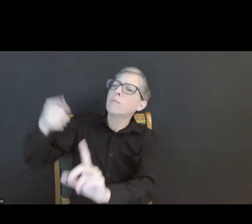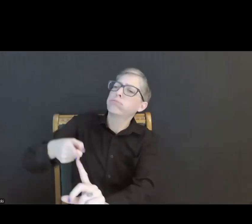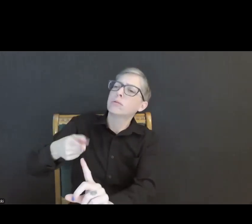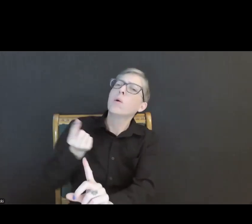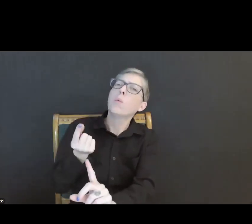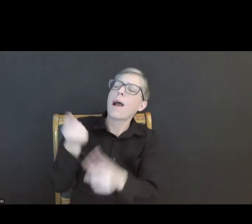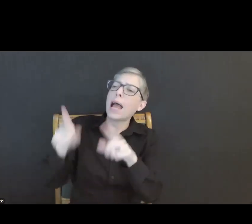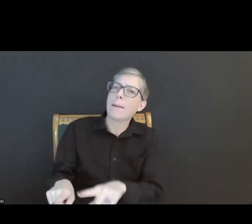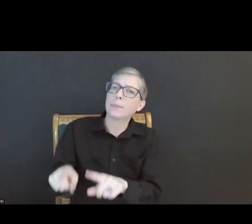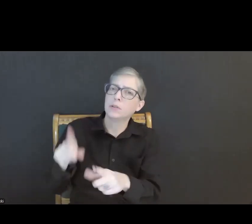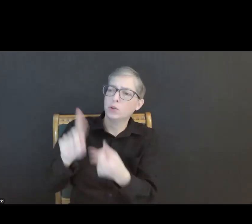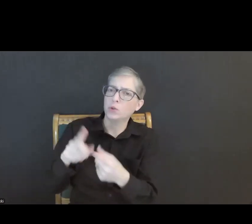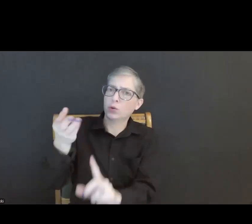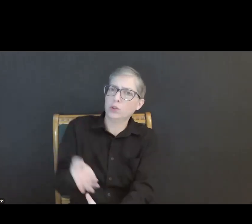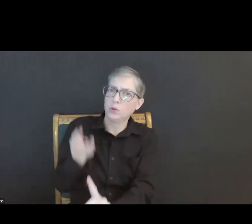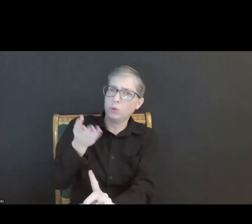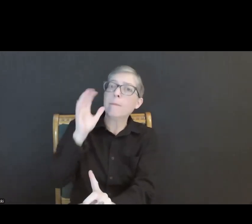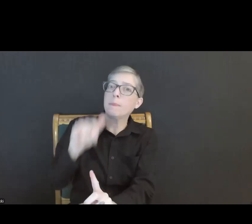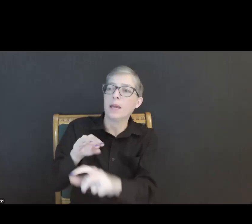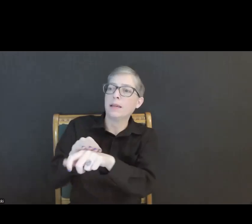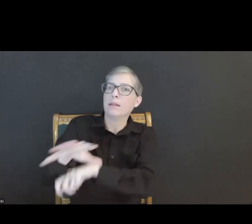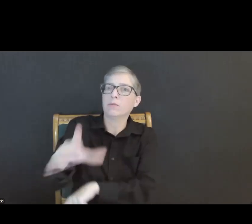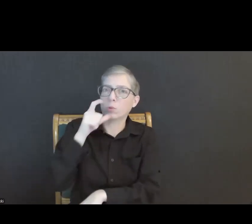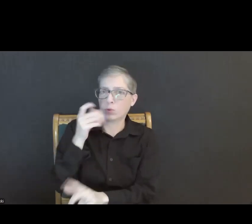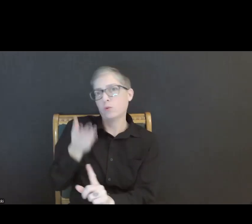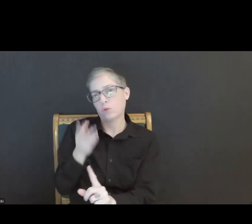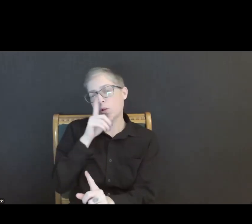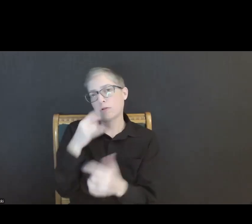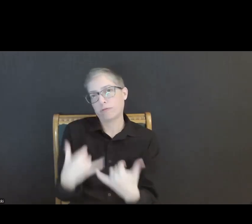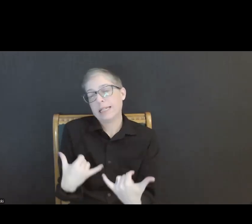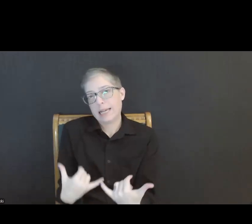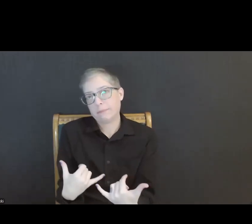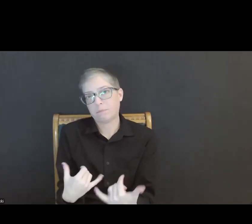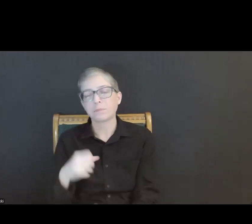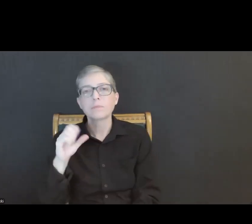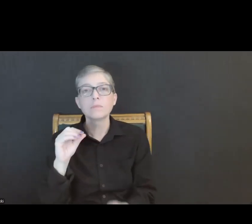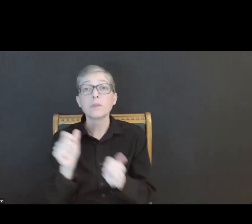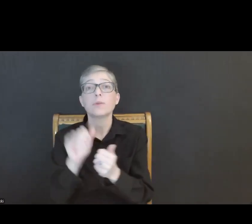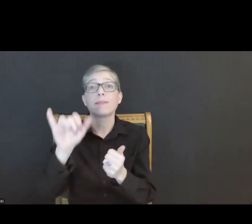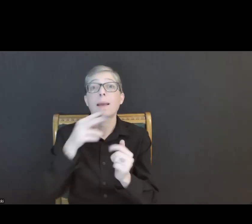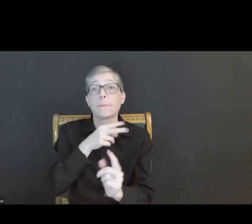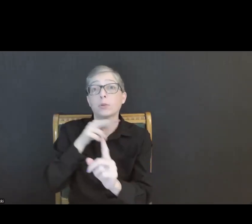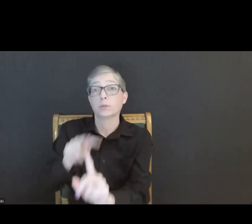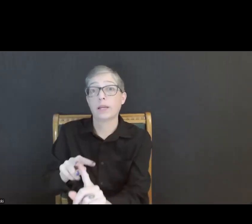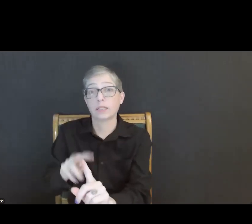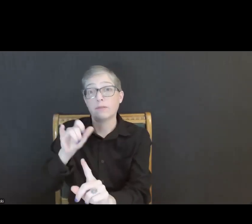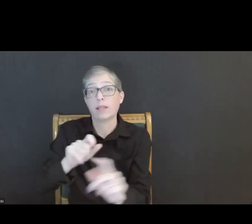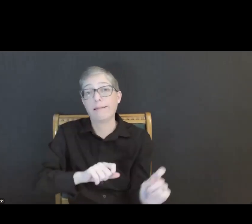today you know so I think in with that lens of trying to understand you know what they've been